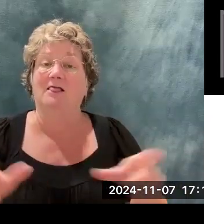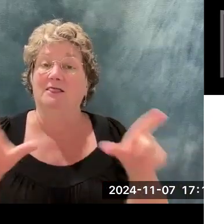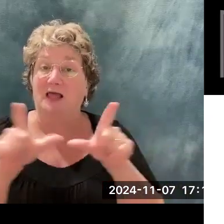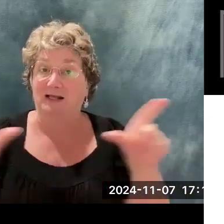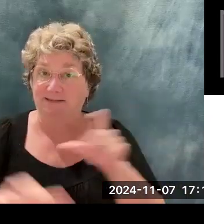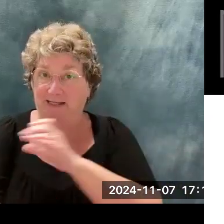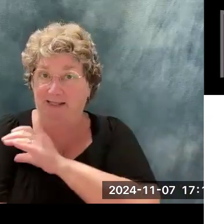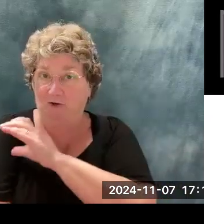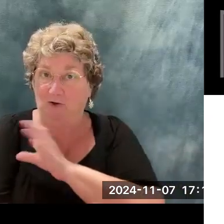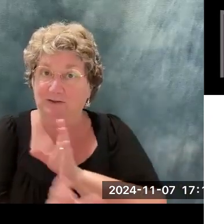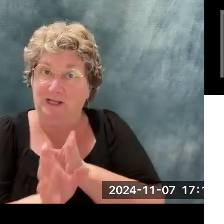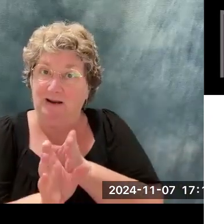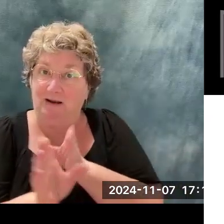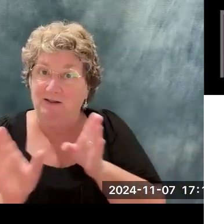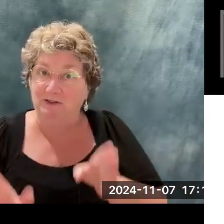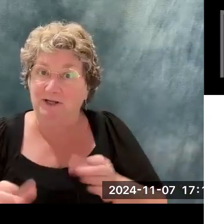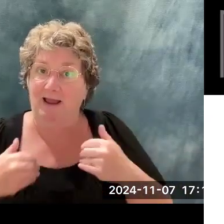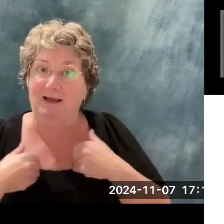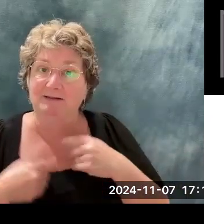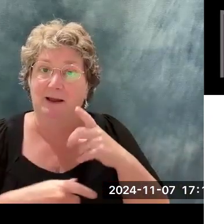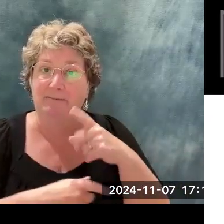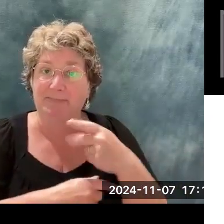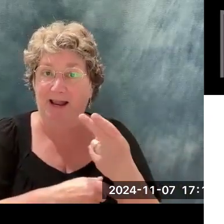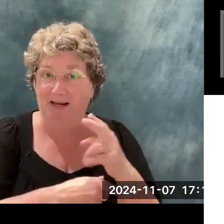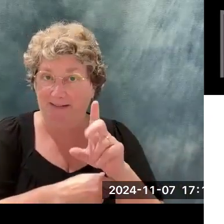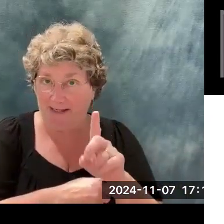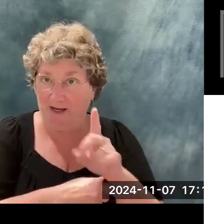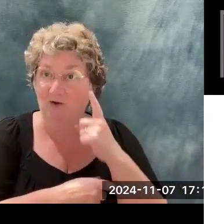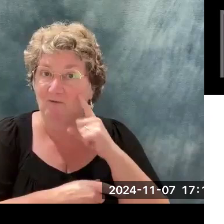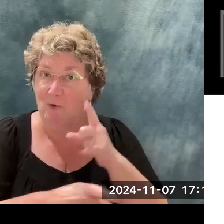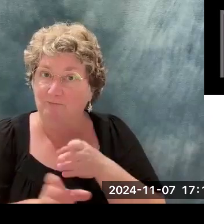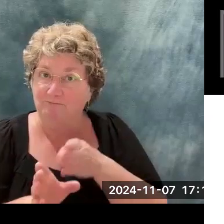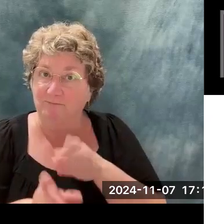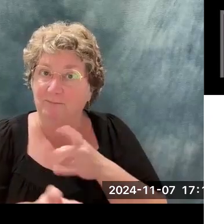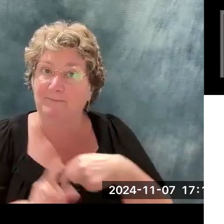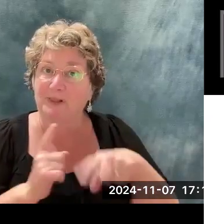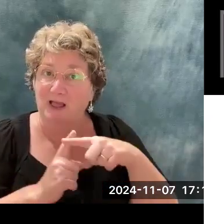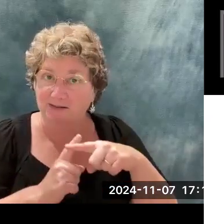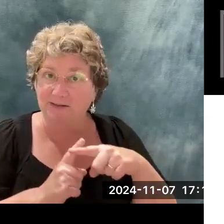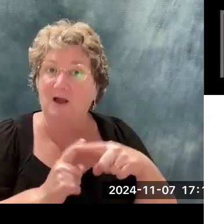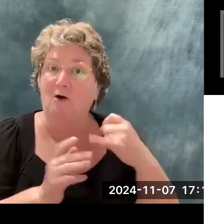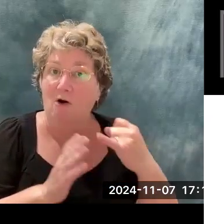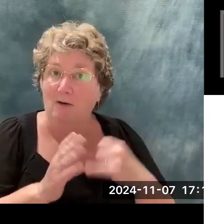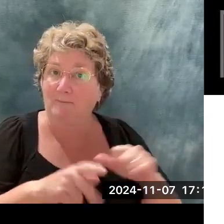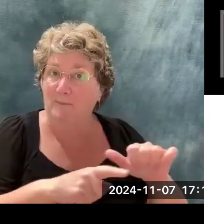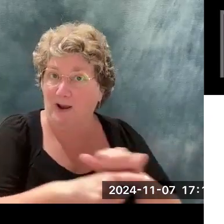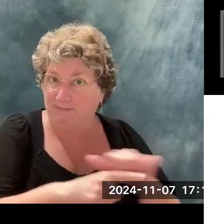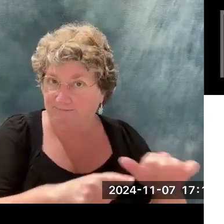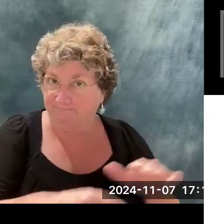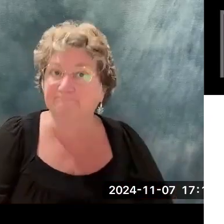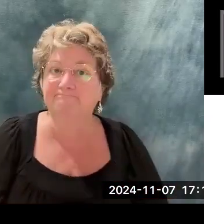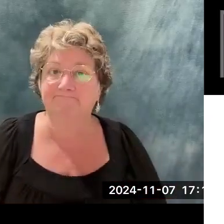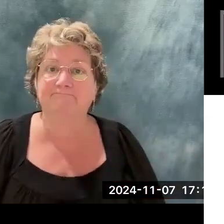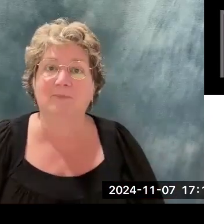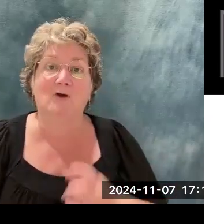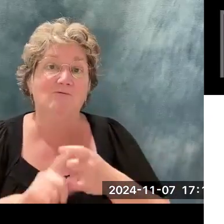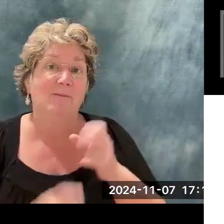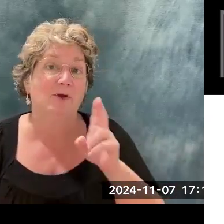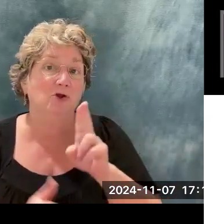psychology and masters of art in clinical practices from the University of Hartford. Her broad range of clinical experiences have